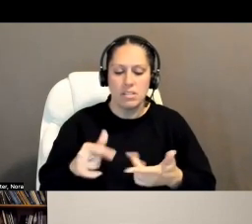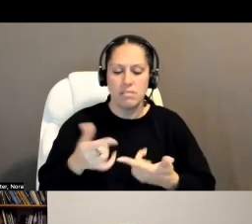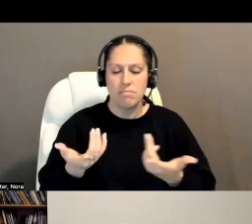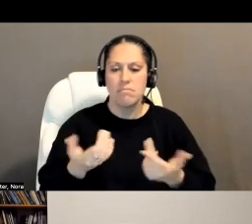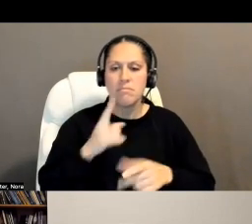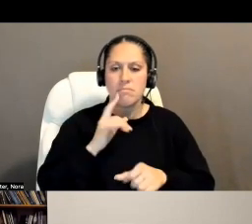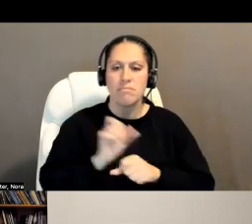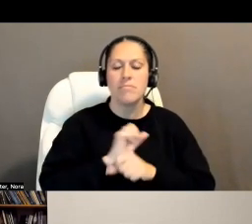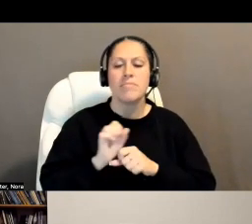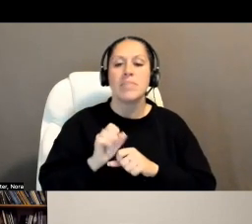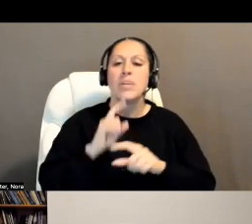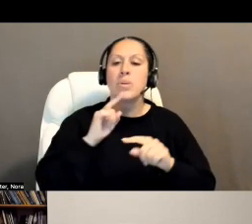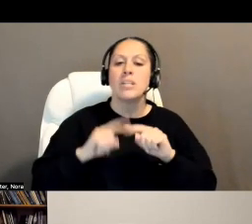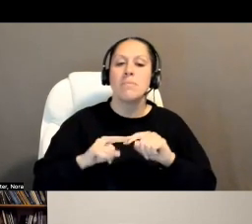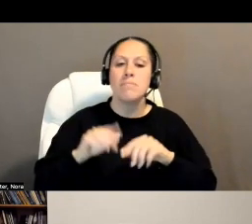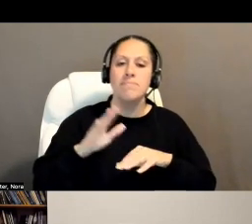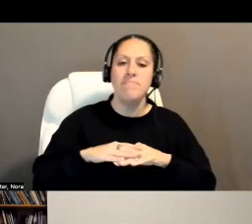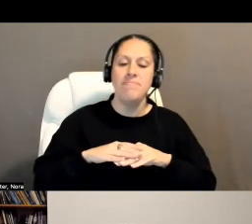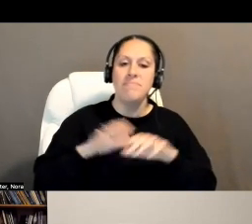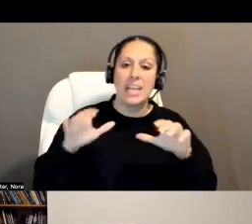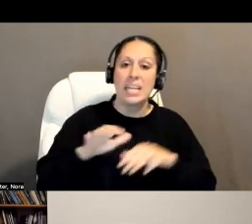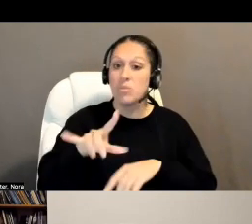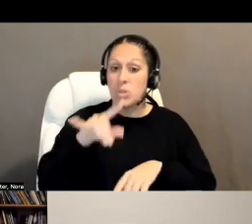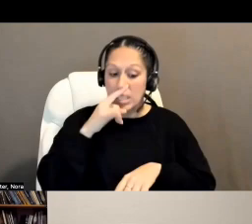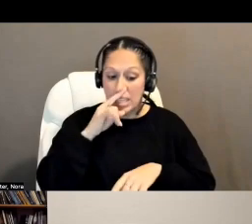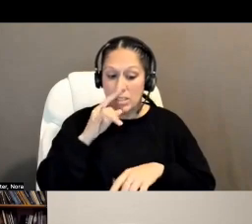Yeah, it depends how active your kids are, whether you let them play with something